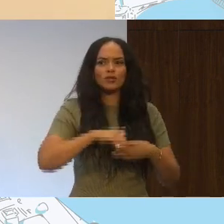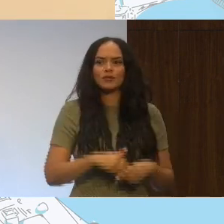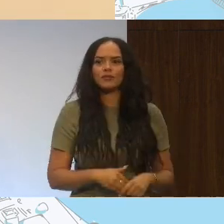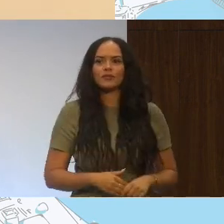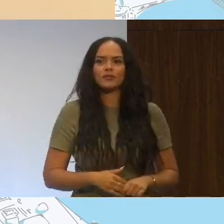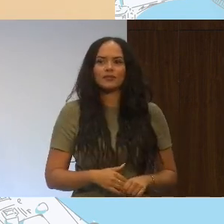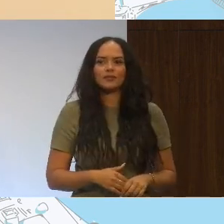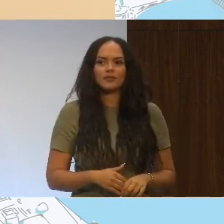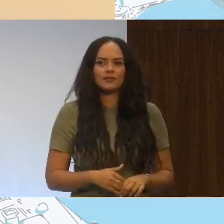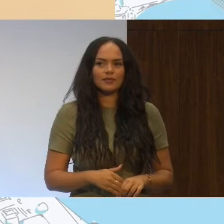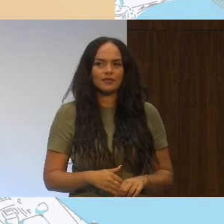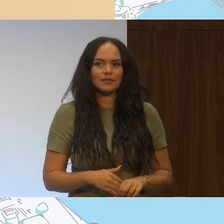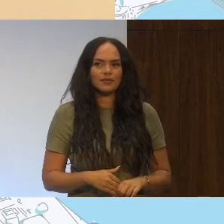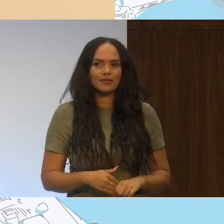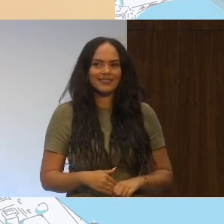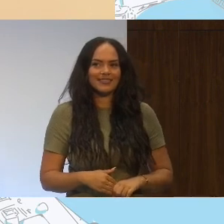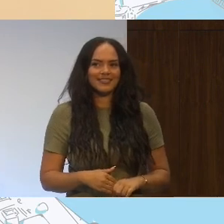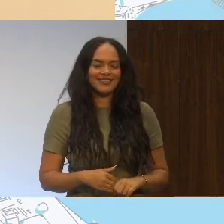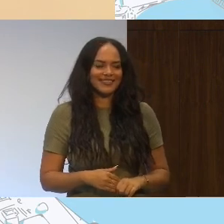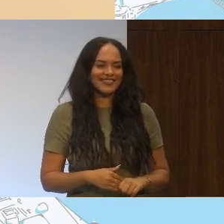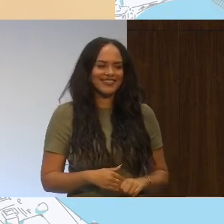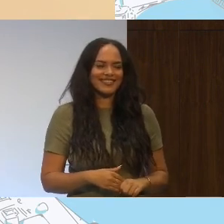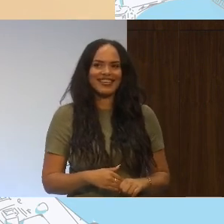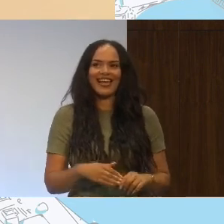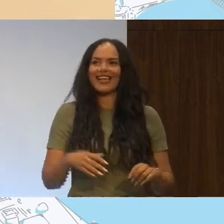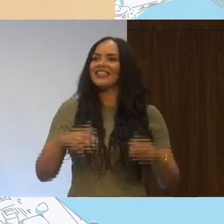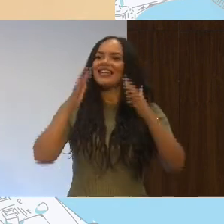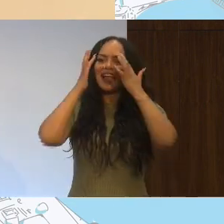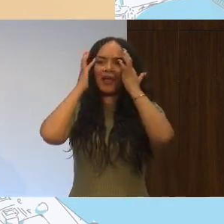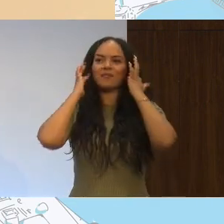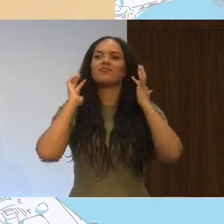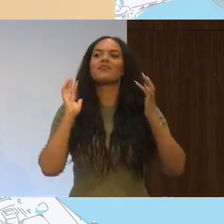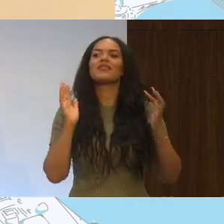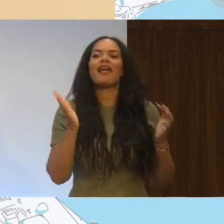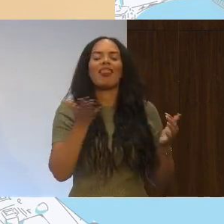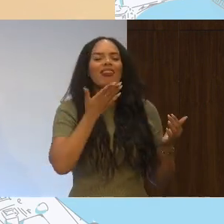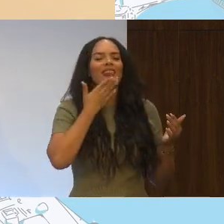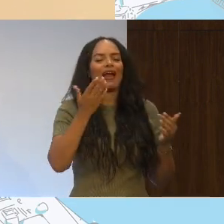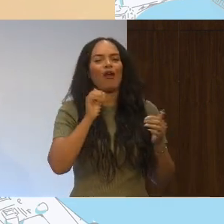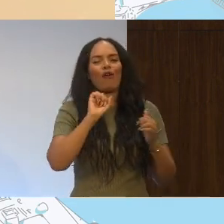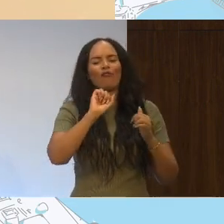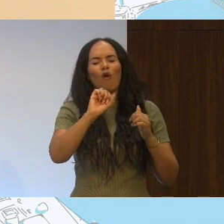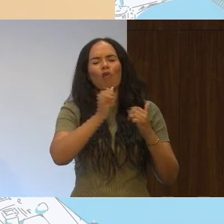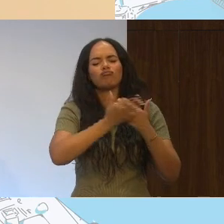Let me. Check this. Yes. Hi, Peter. I would thank you for your decades of hard work, but I know you find it embarrassing.